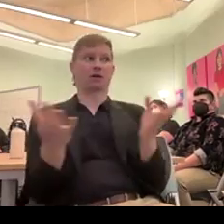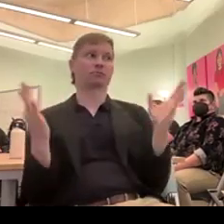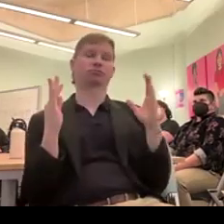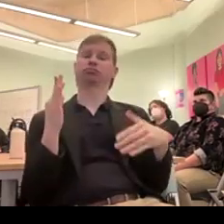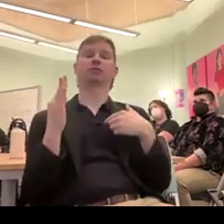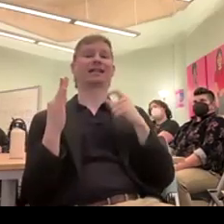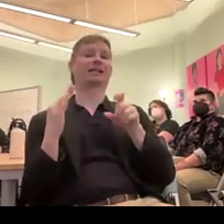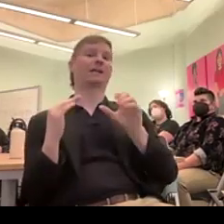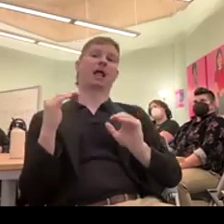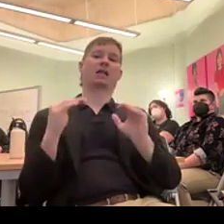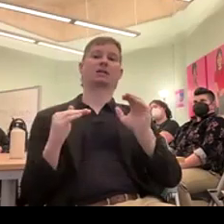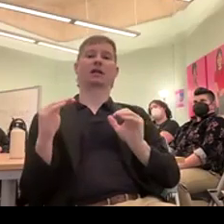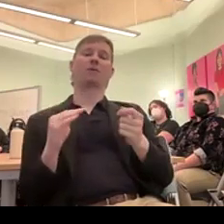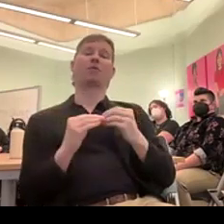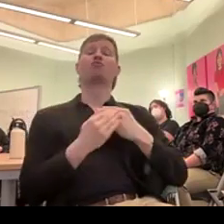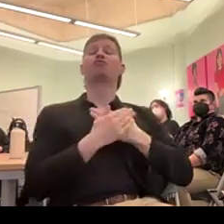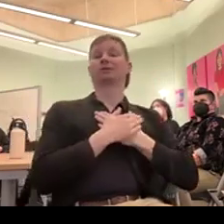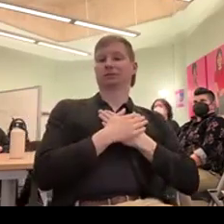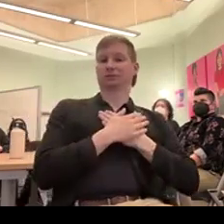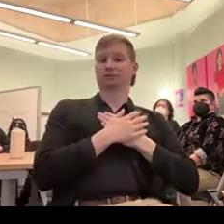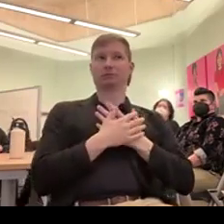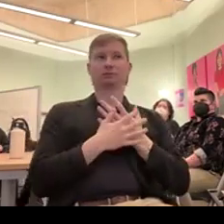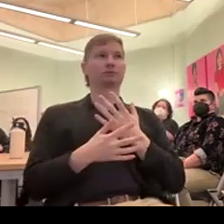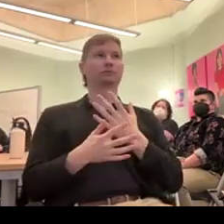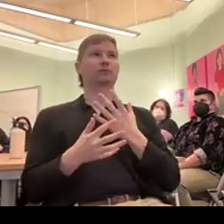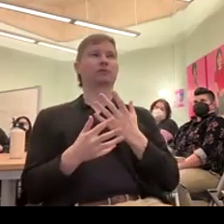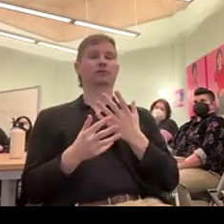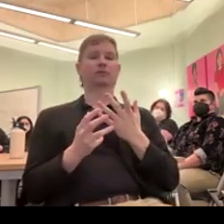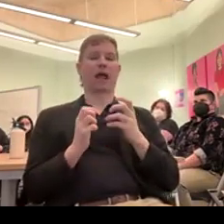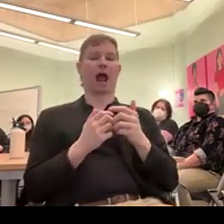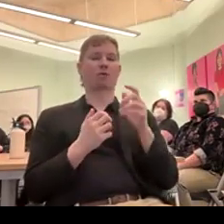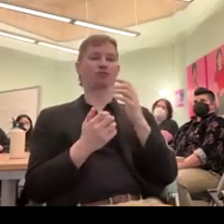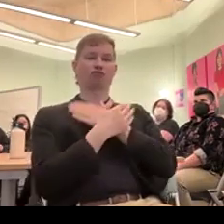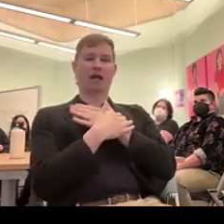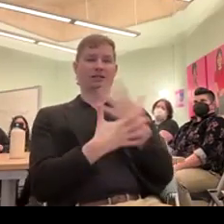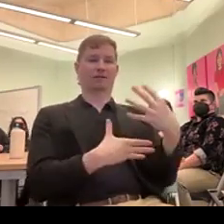Especially in the time right now. And so, needing to balance a little bit more rest and how do